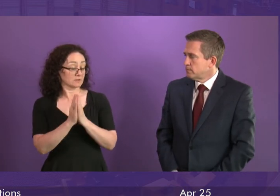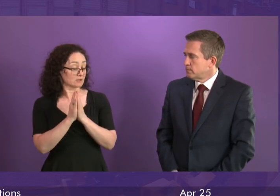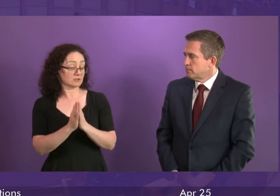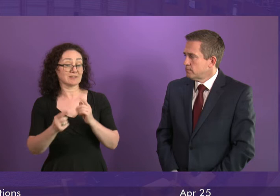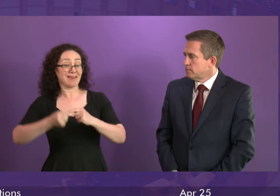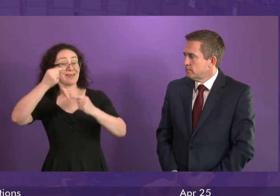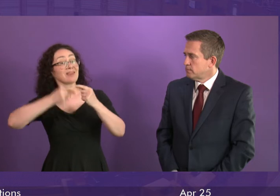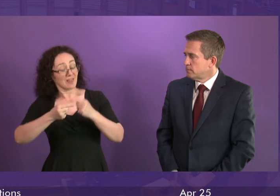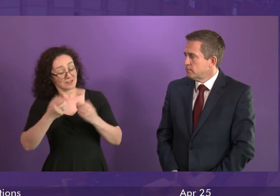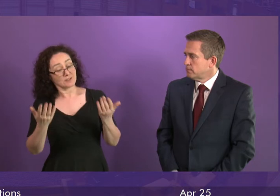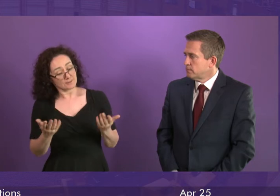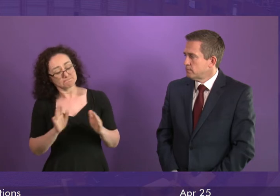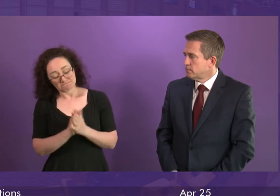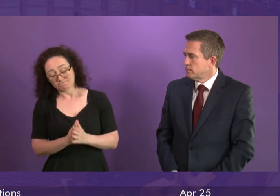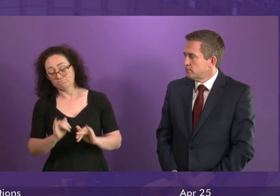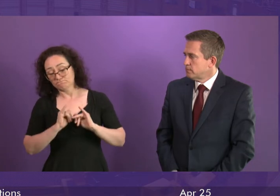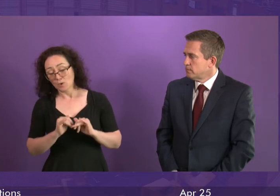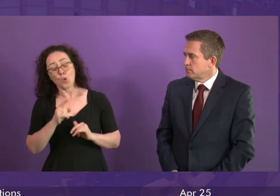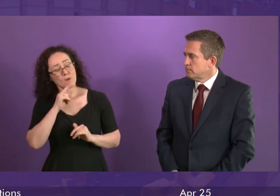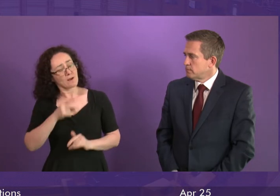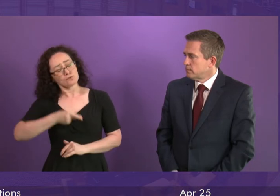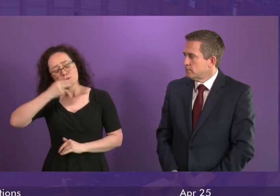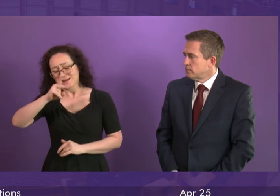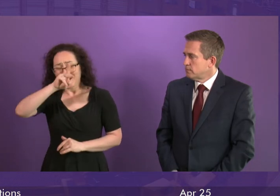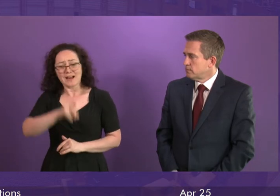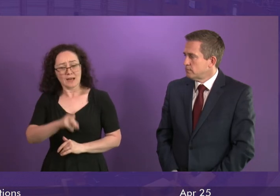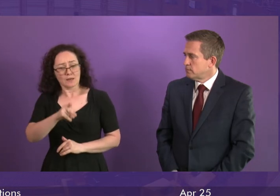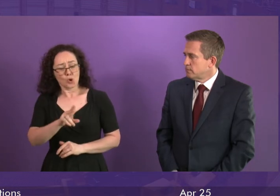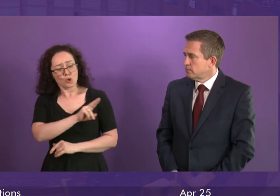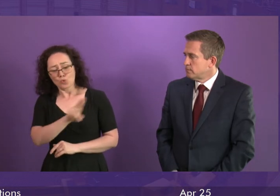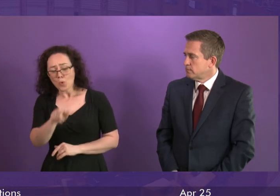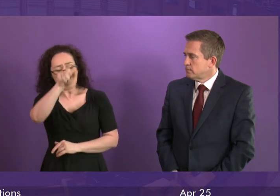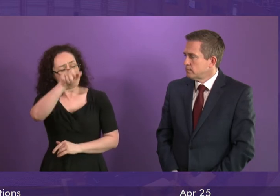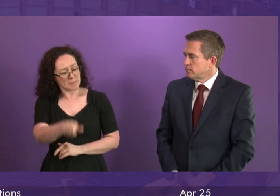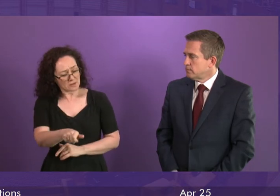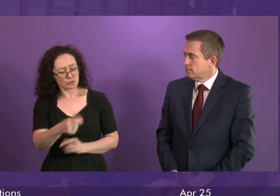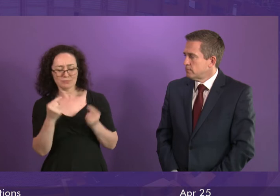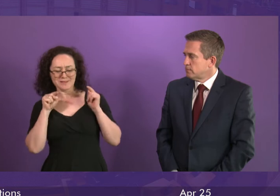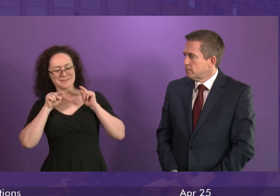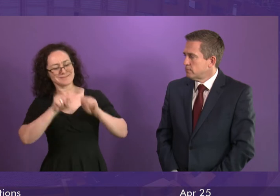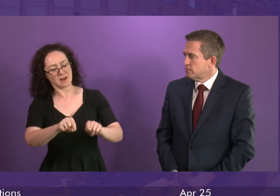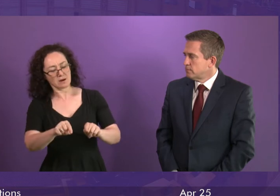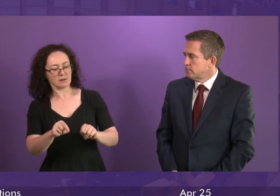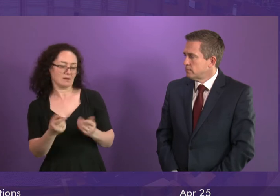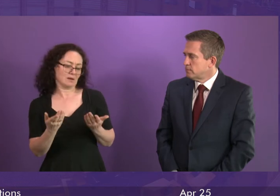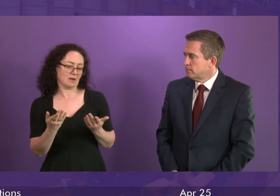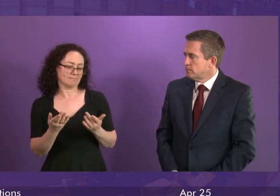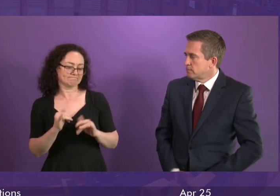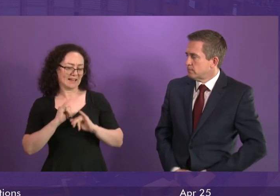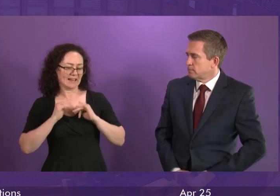last year. This is an opportunity for all of us to reiterate that nobody should ever be a target for hatred simply because of their faith. The Scottish Government will always